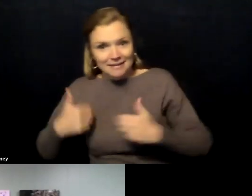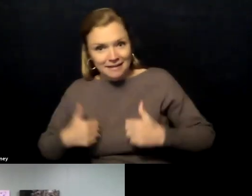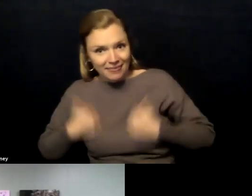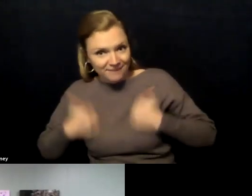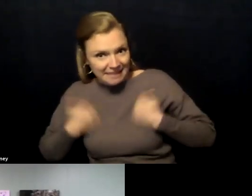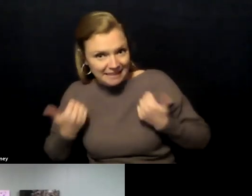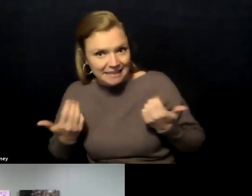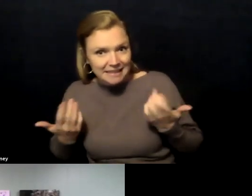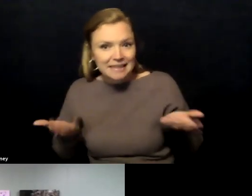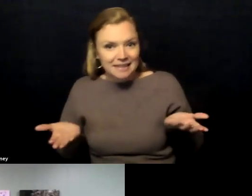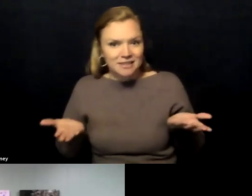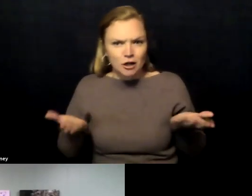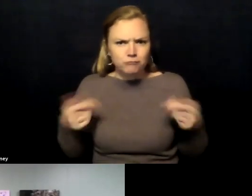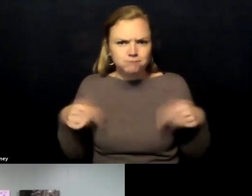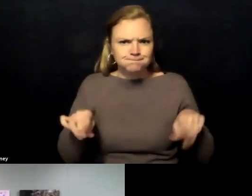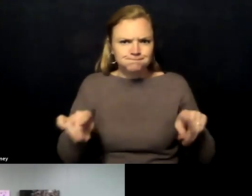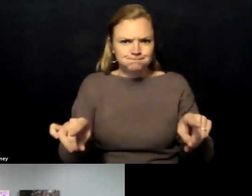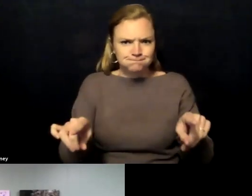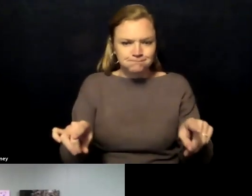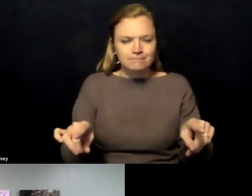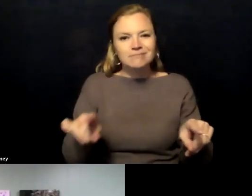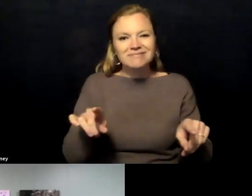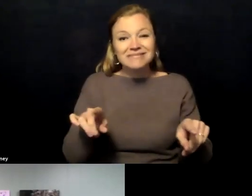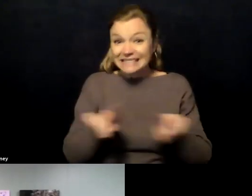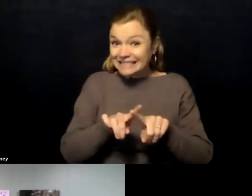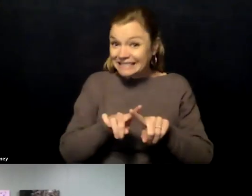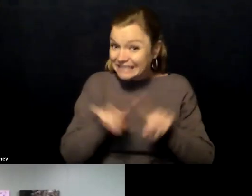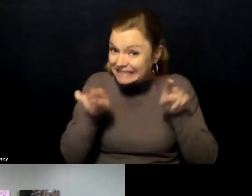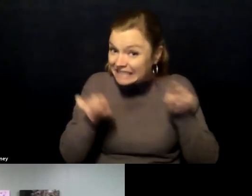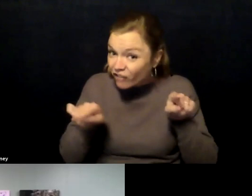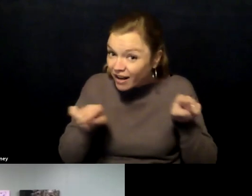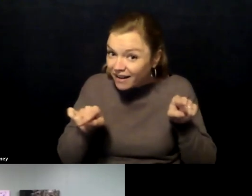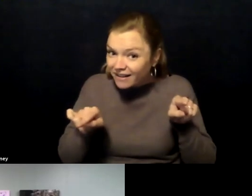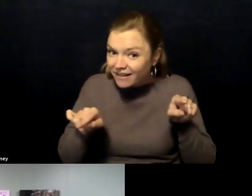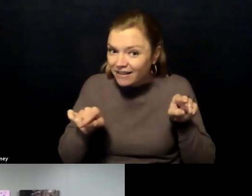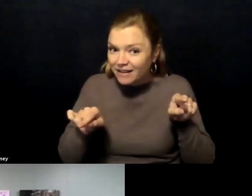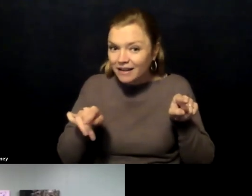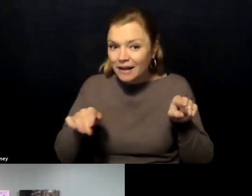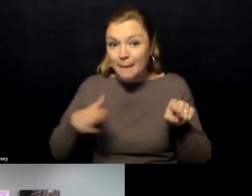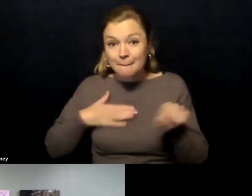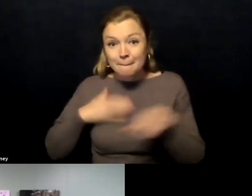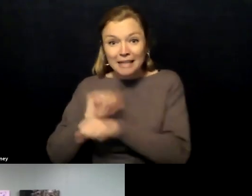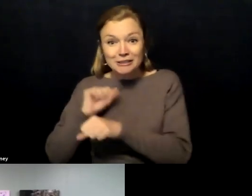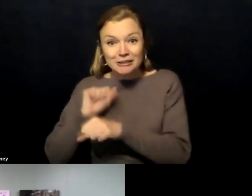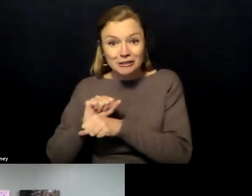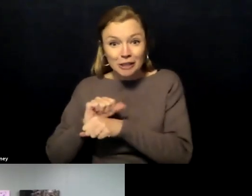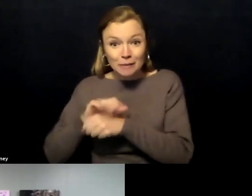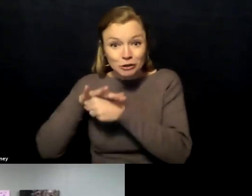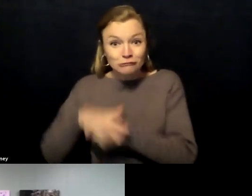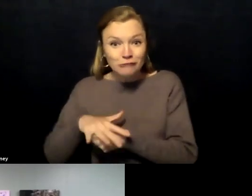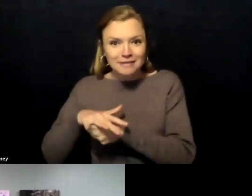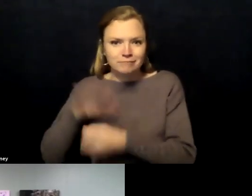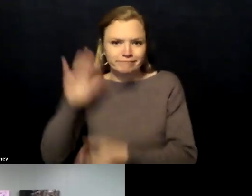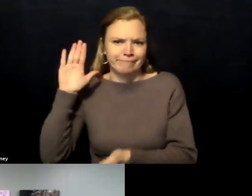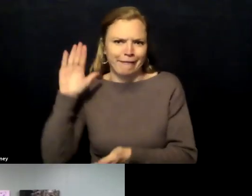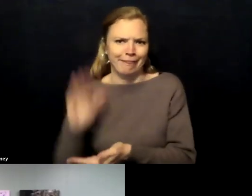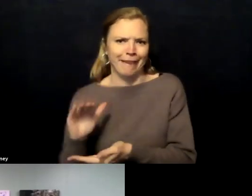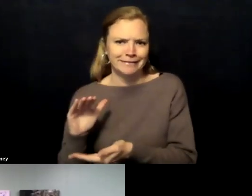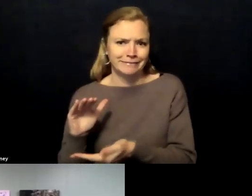see between my job and animal keeper is obviously my job is a lot